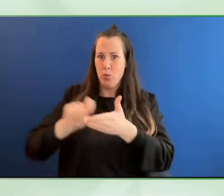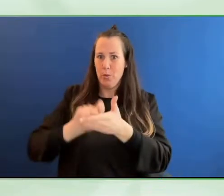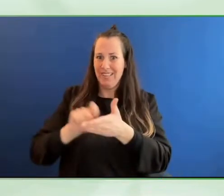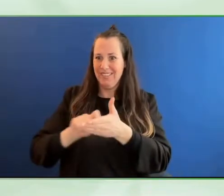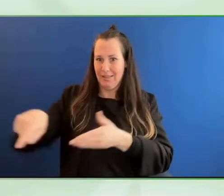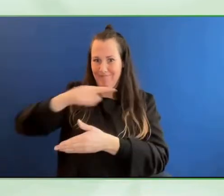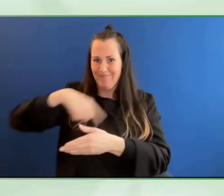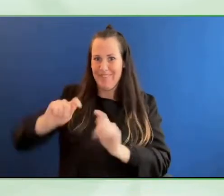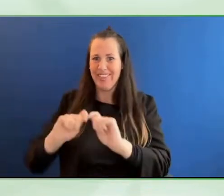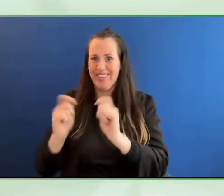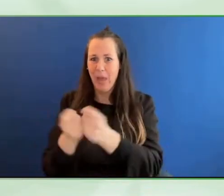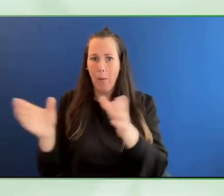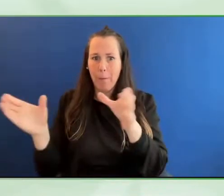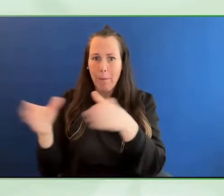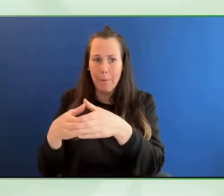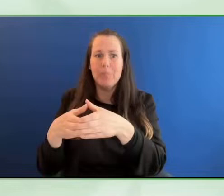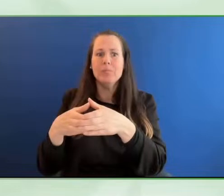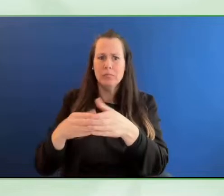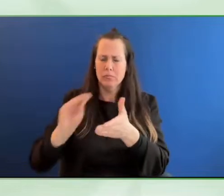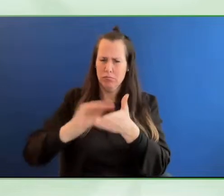for Google for EMEA.